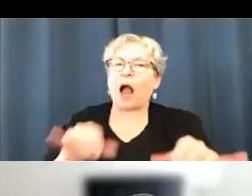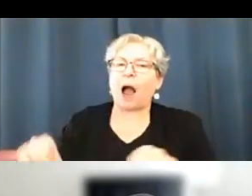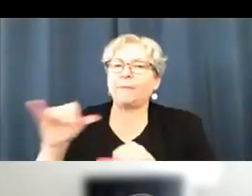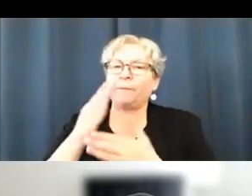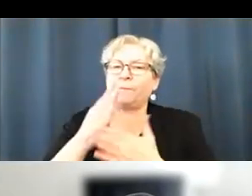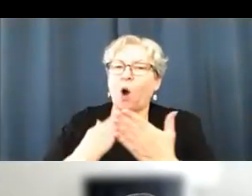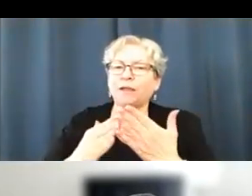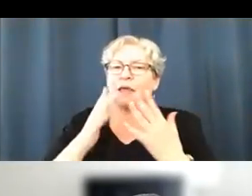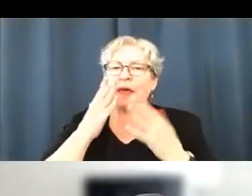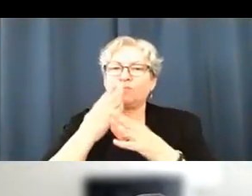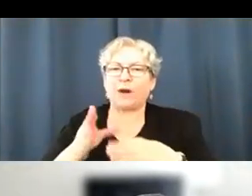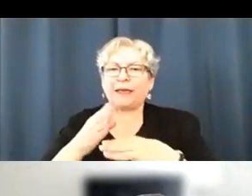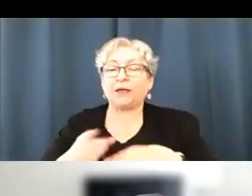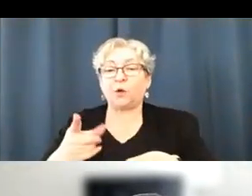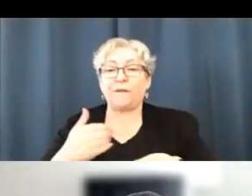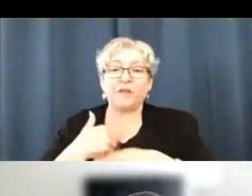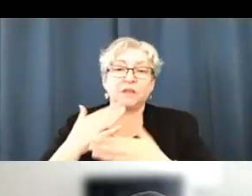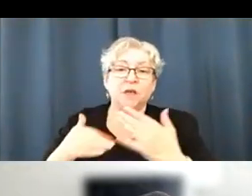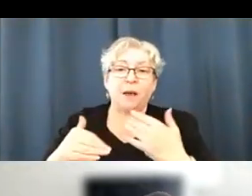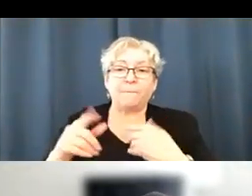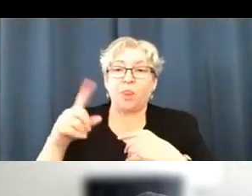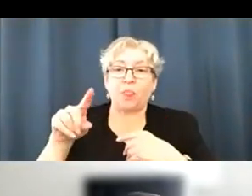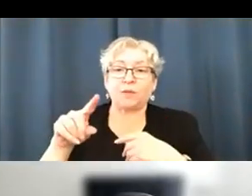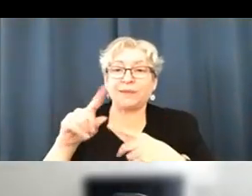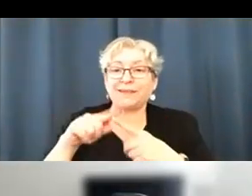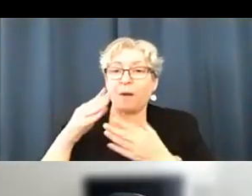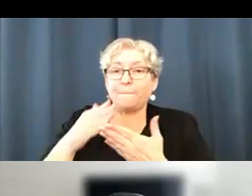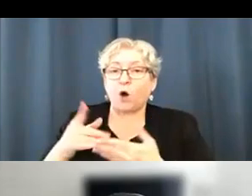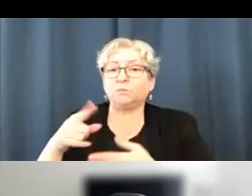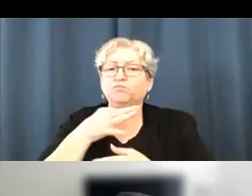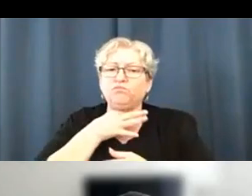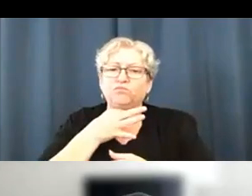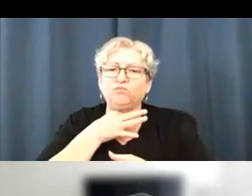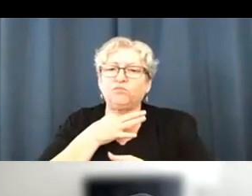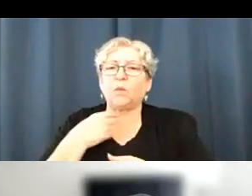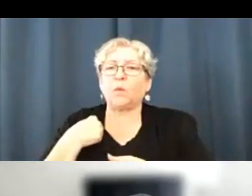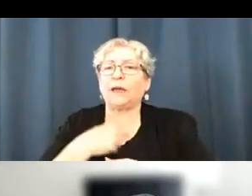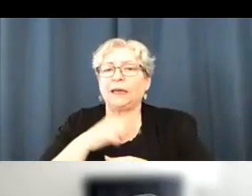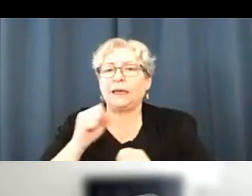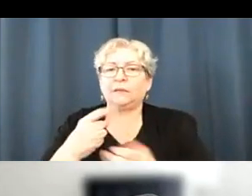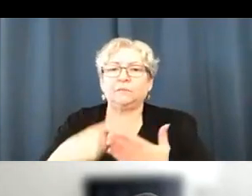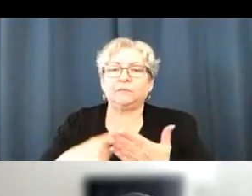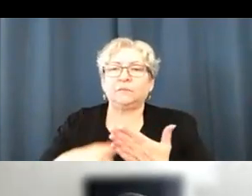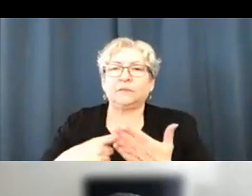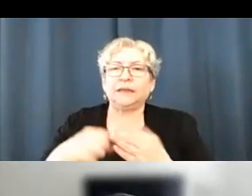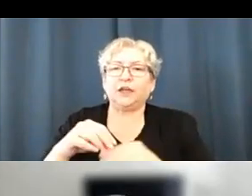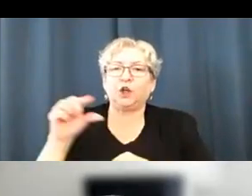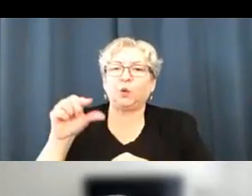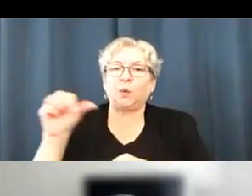And maybe if you have some of these components that you're curious about, we can discuss that in the Q and A. But one is menus.